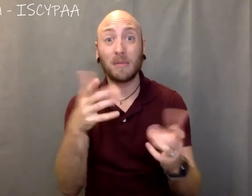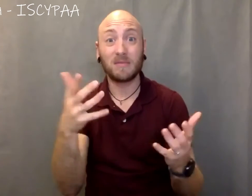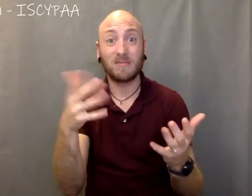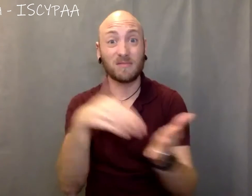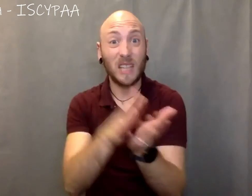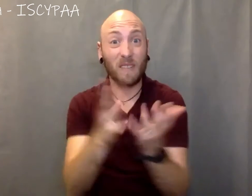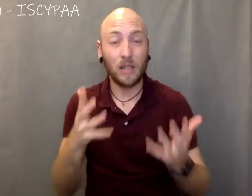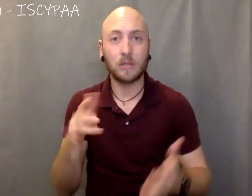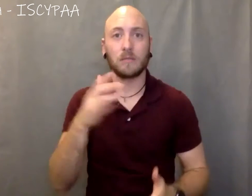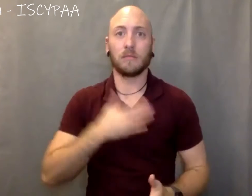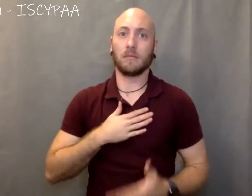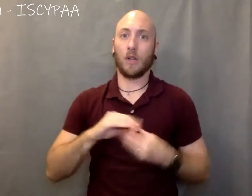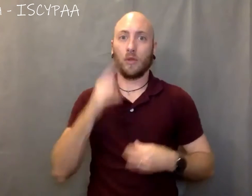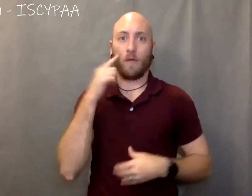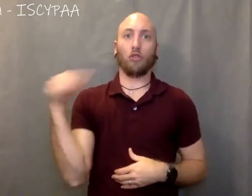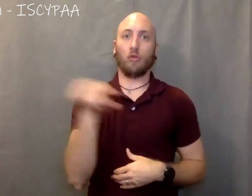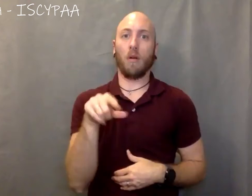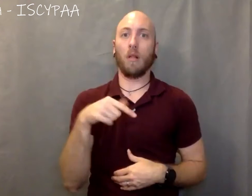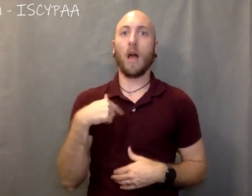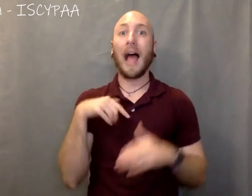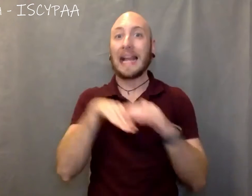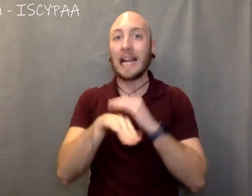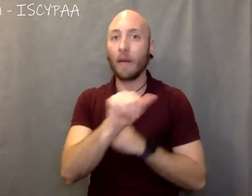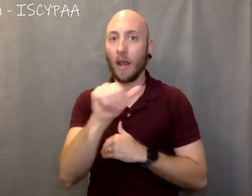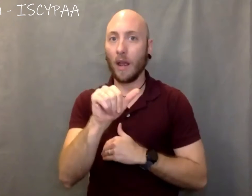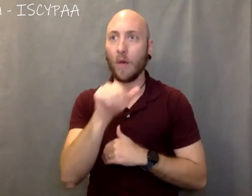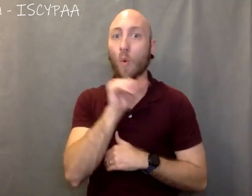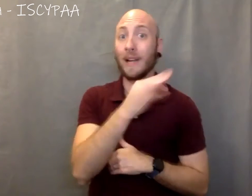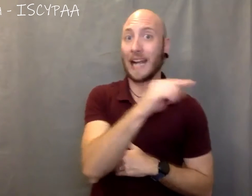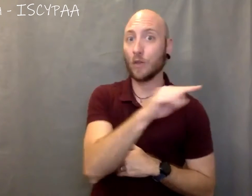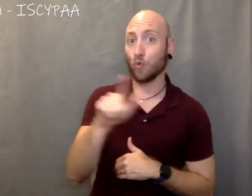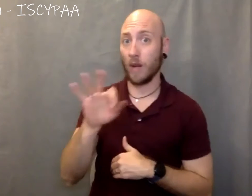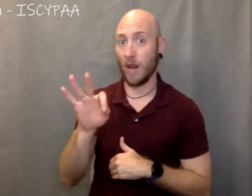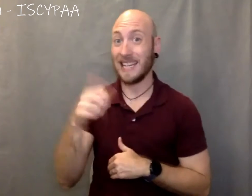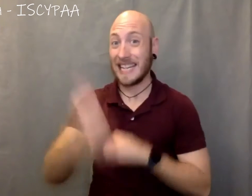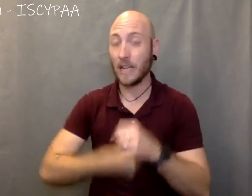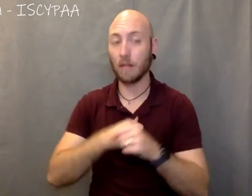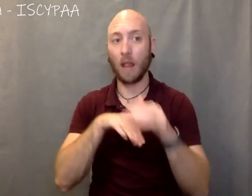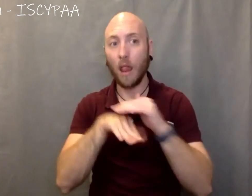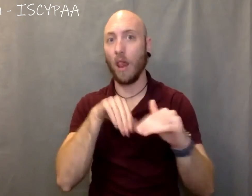of this program from the age of 19 to 29 for 10 years because I couldn't quite get